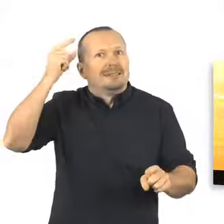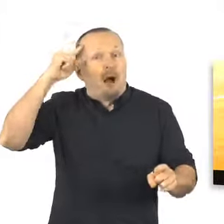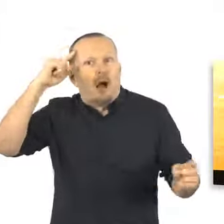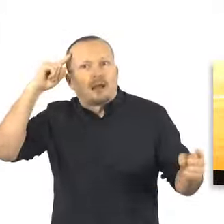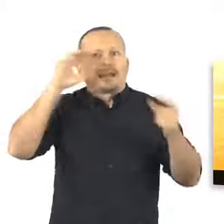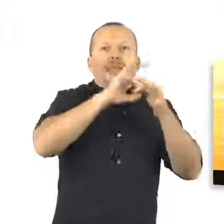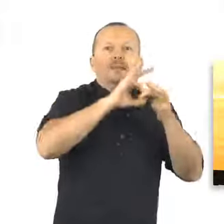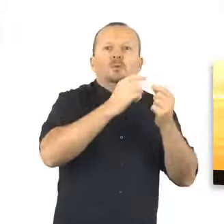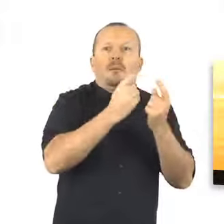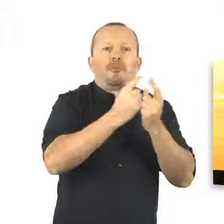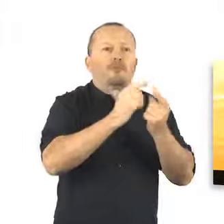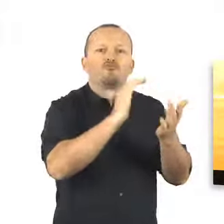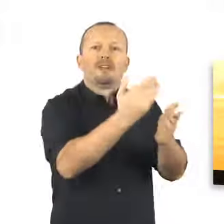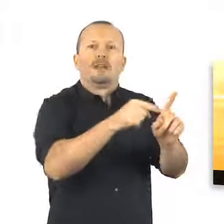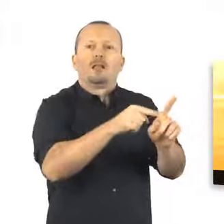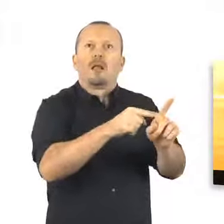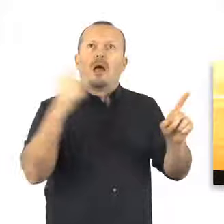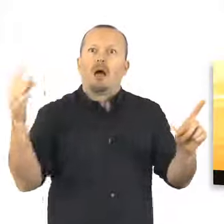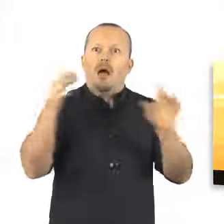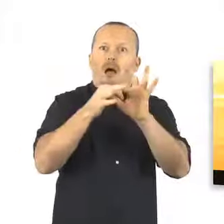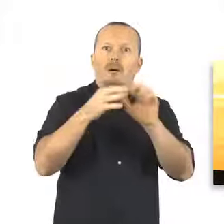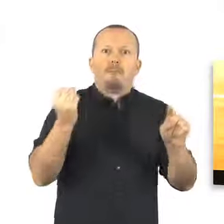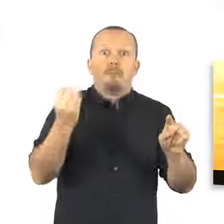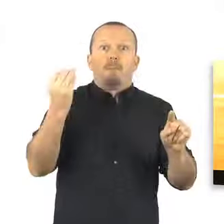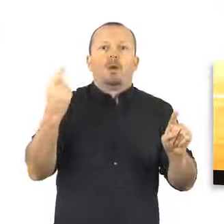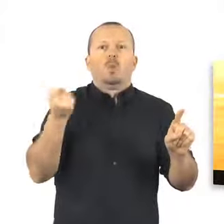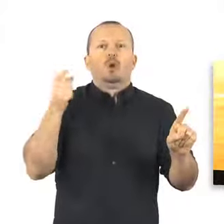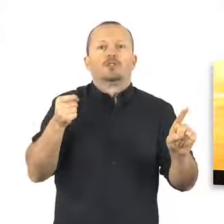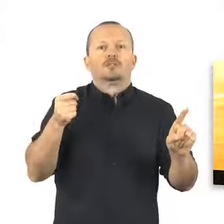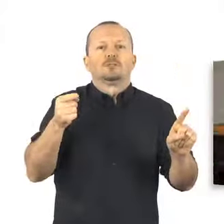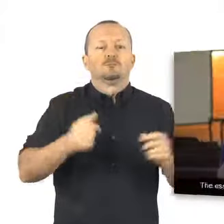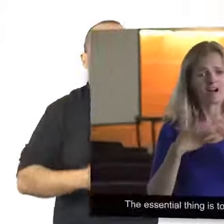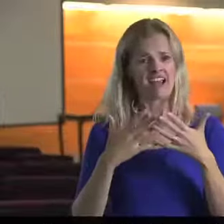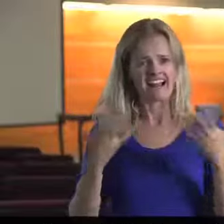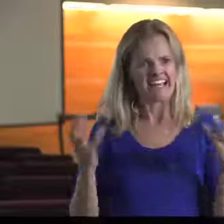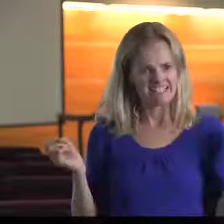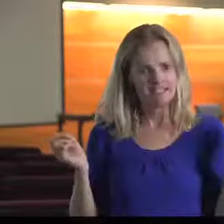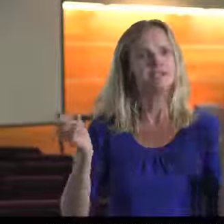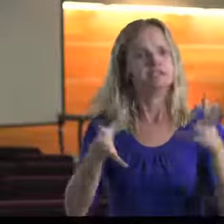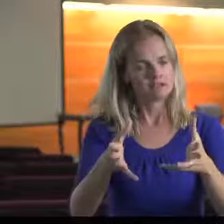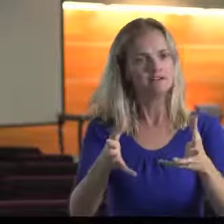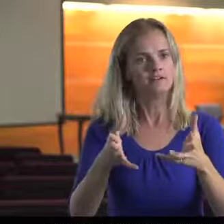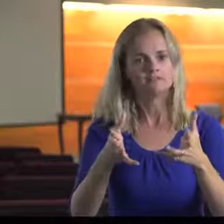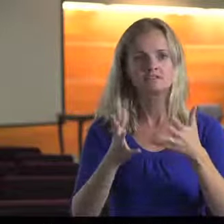and you think ‘yep, go it’ because those connections are laid down neurologically. Sara Pivac Alexander, Lecturer, Deaf Studies Research Unit, Victoria University (signing)